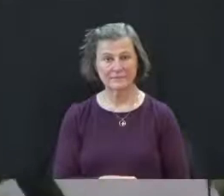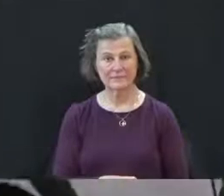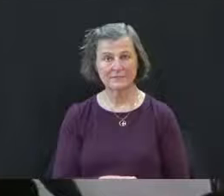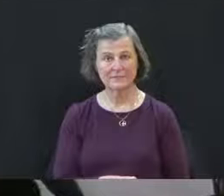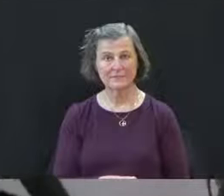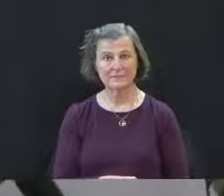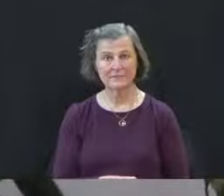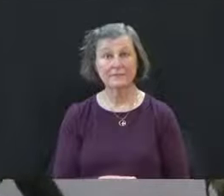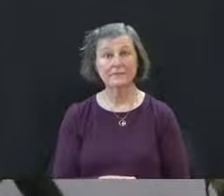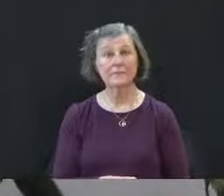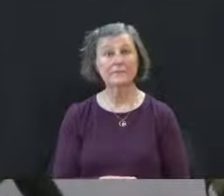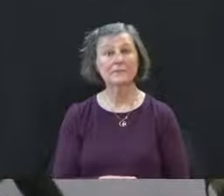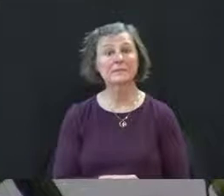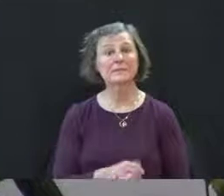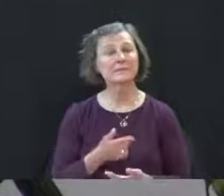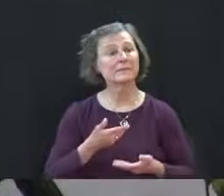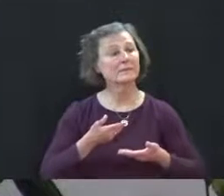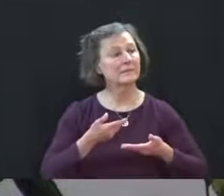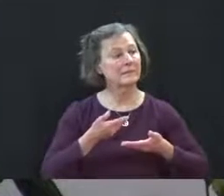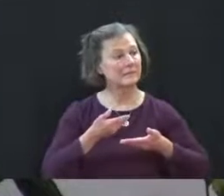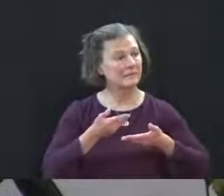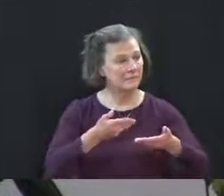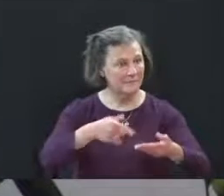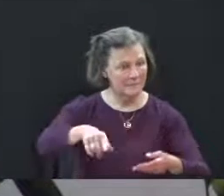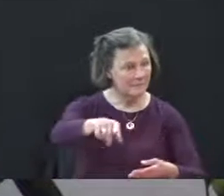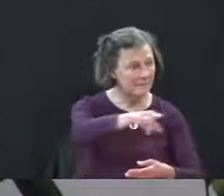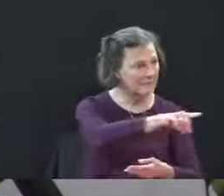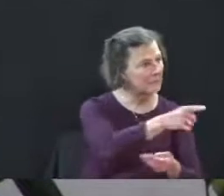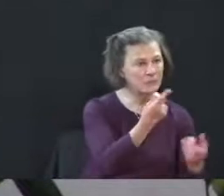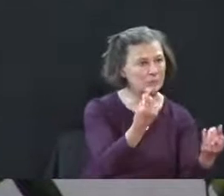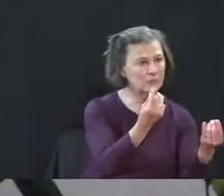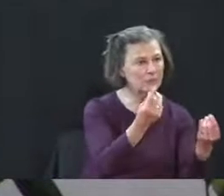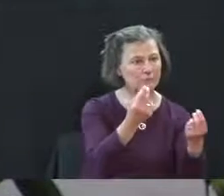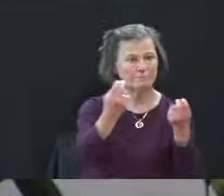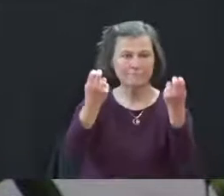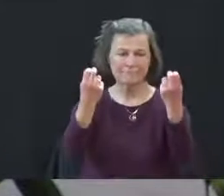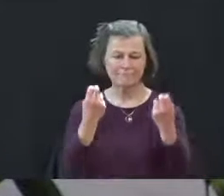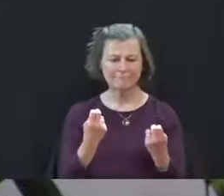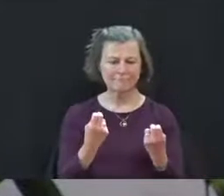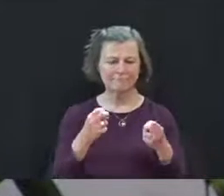I invite you now to settle into the place where you are.